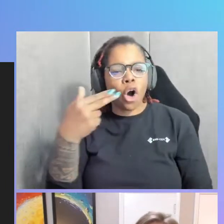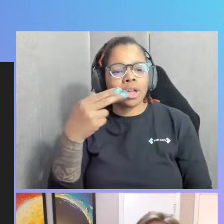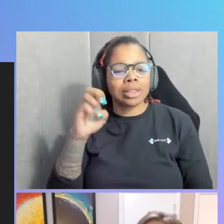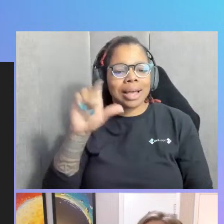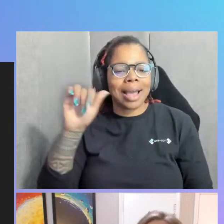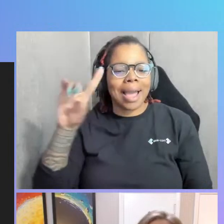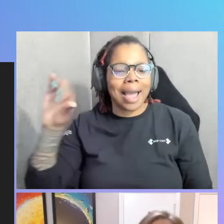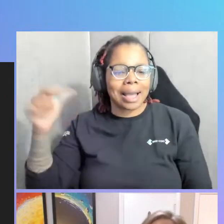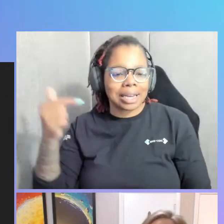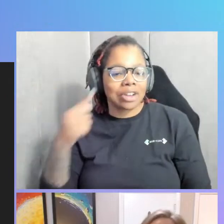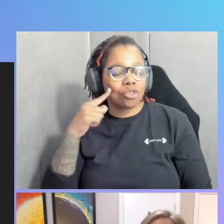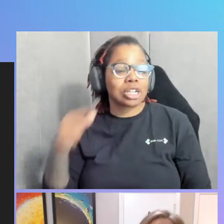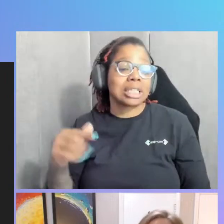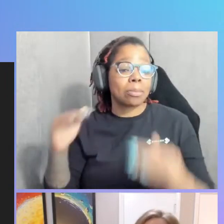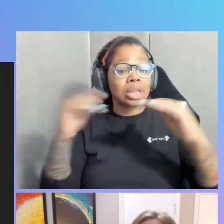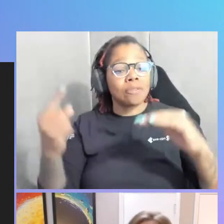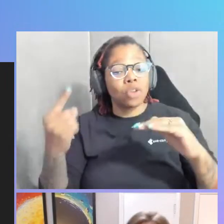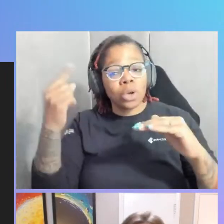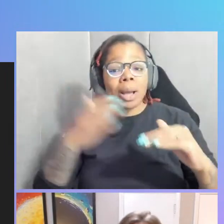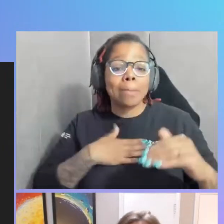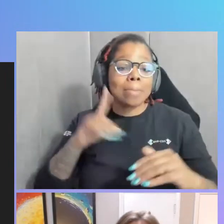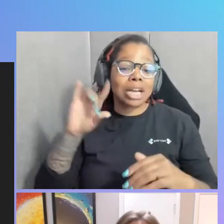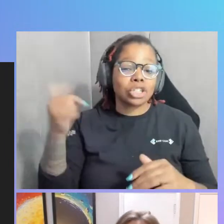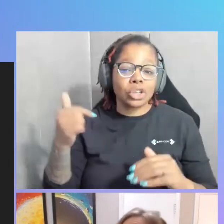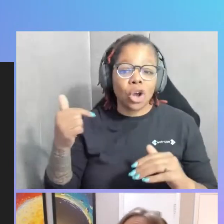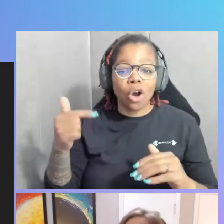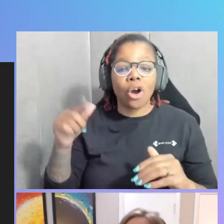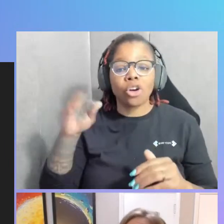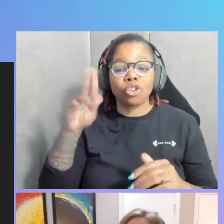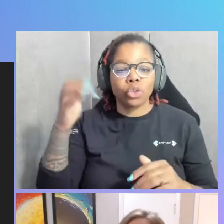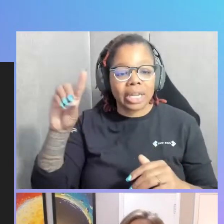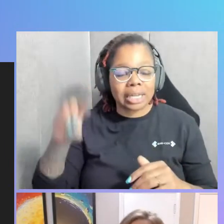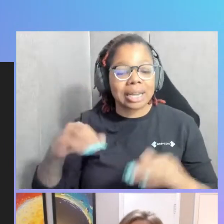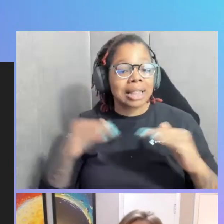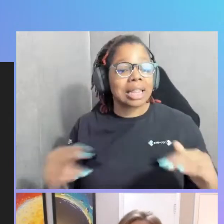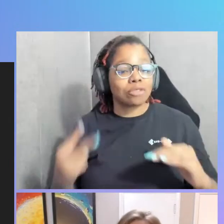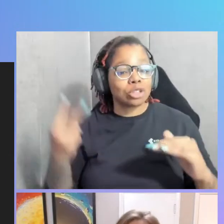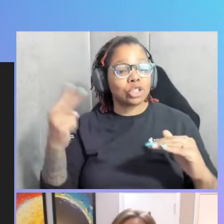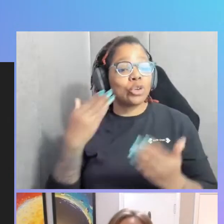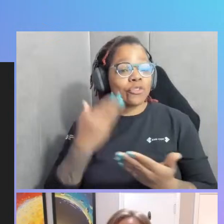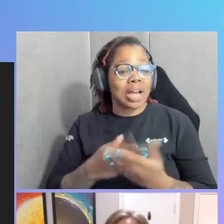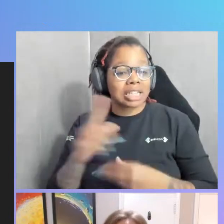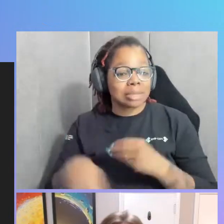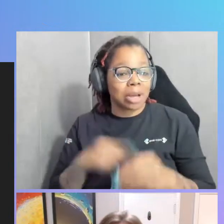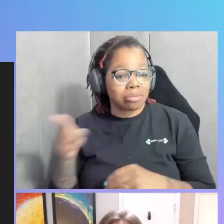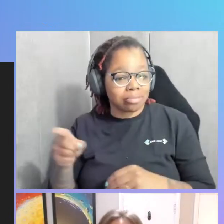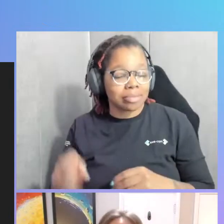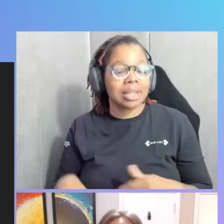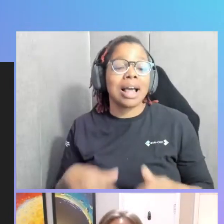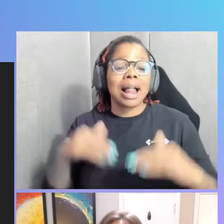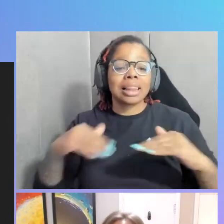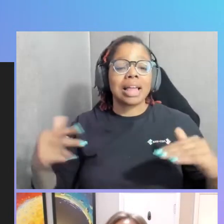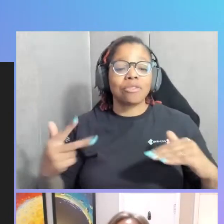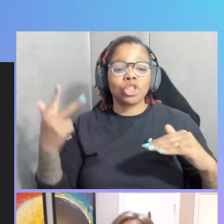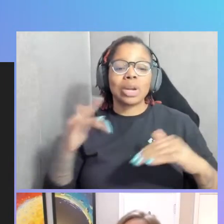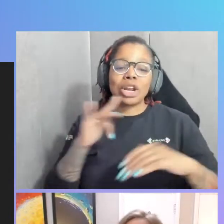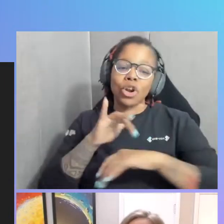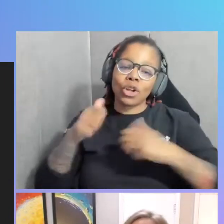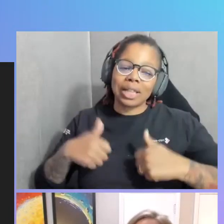level one, My Dog, read level two facts about read level